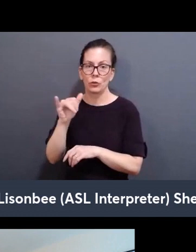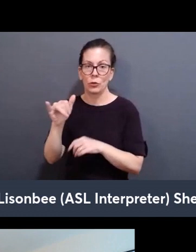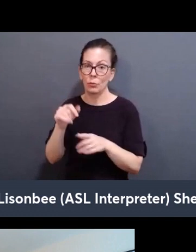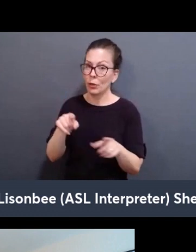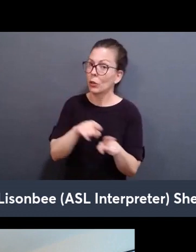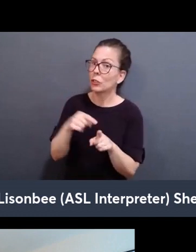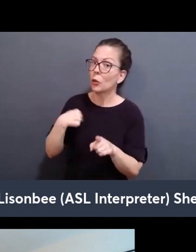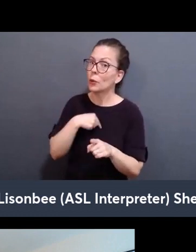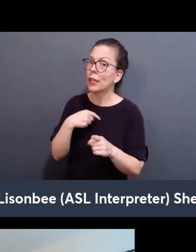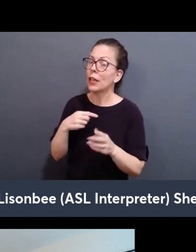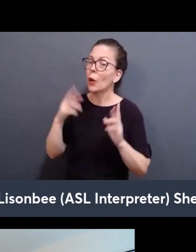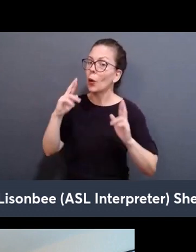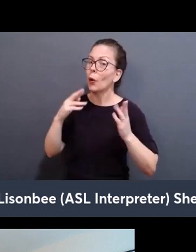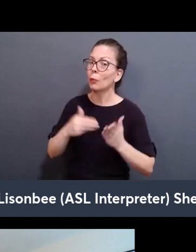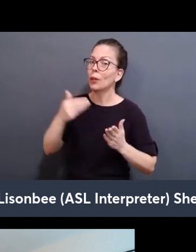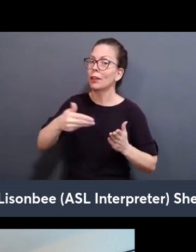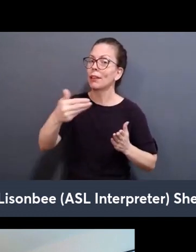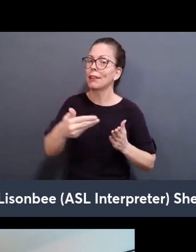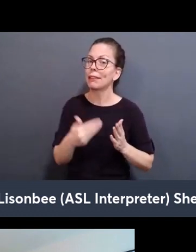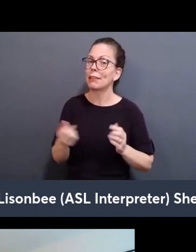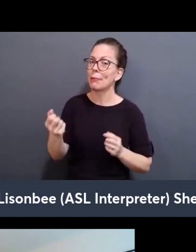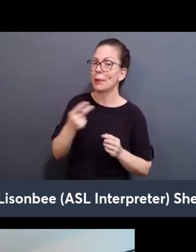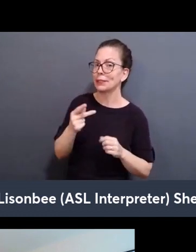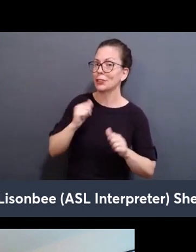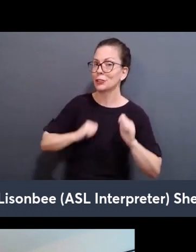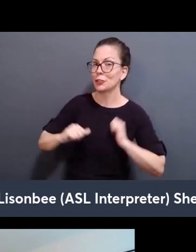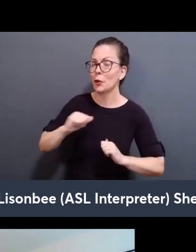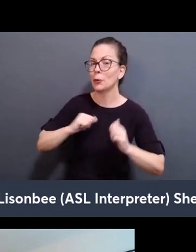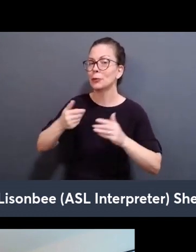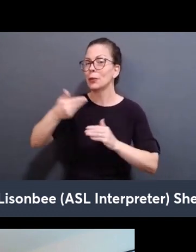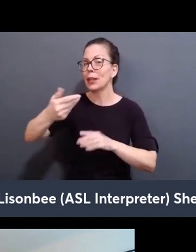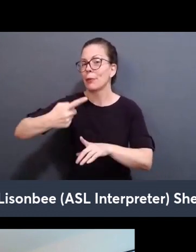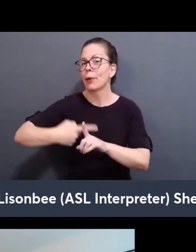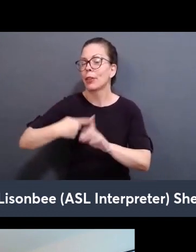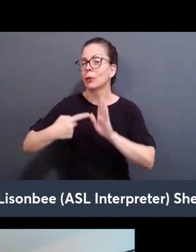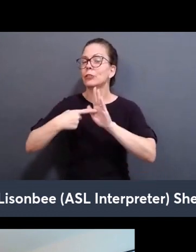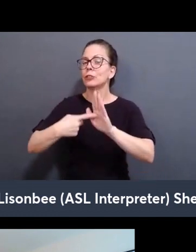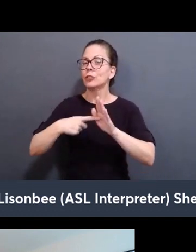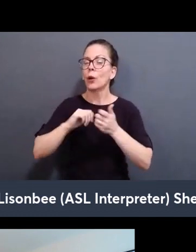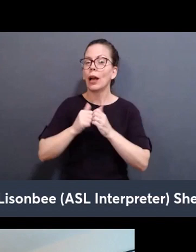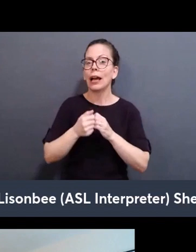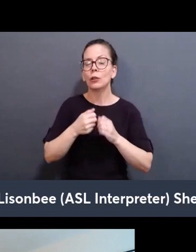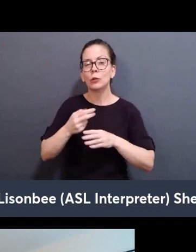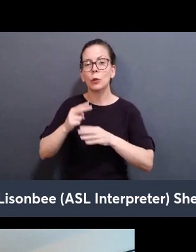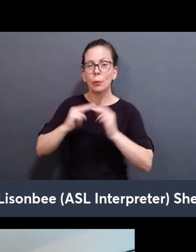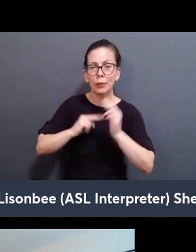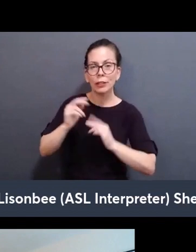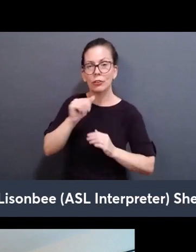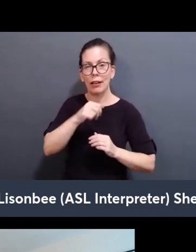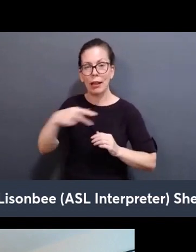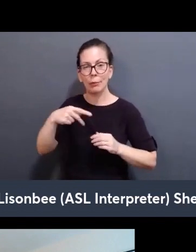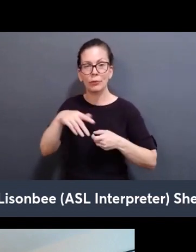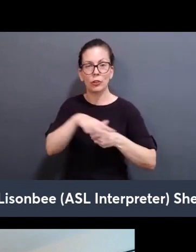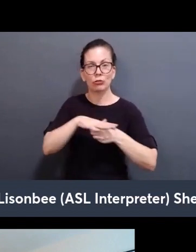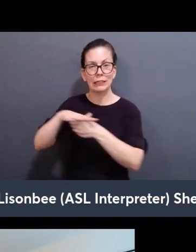So next month, we do plan to showcase how to really start building your application cross account and cross region. Last month, we were joined